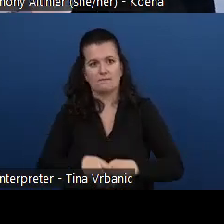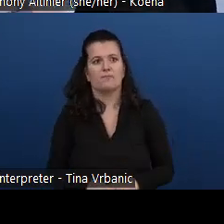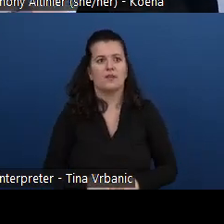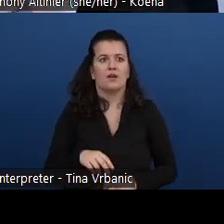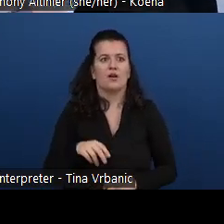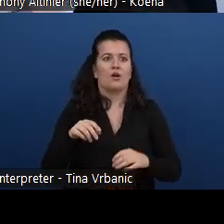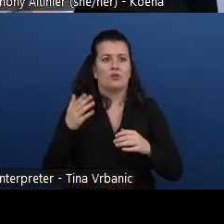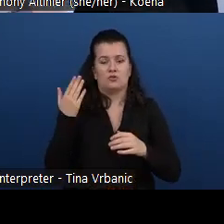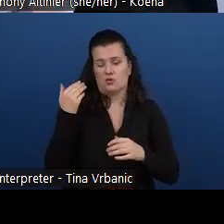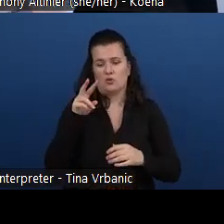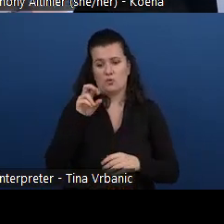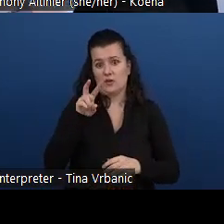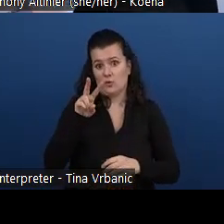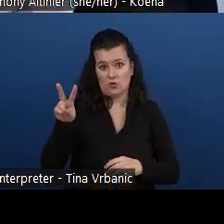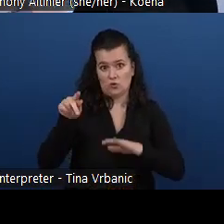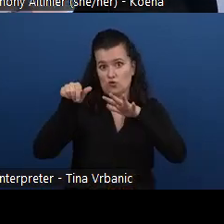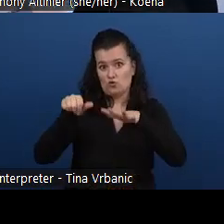ago -- they had new sentences.